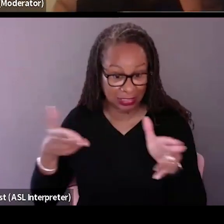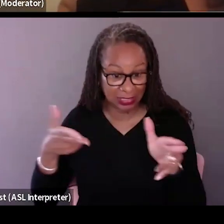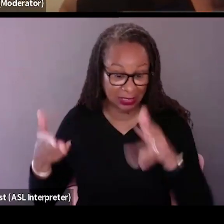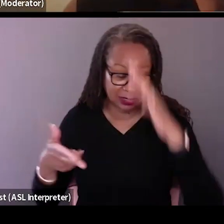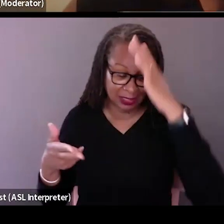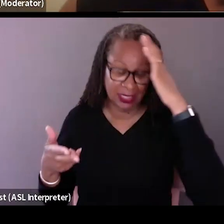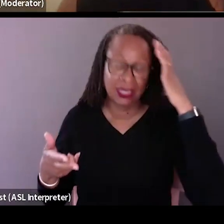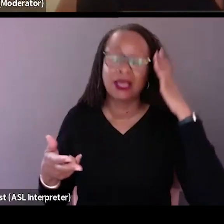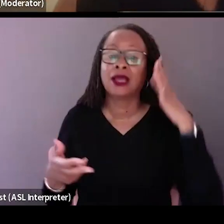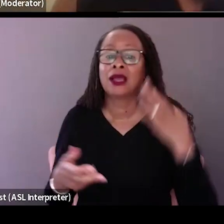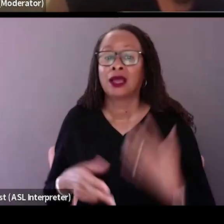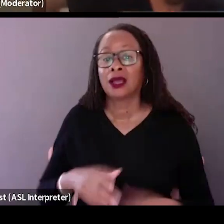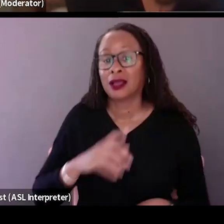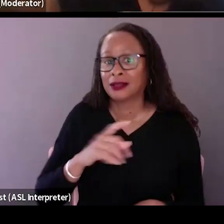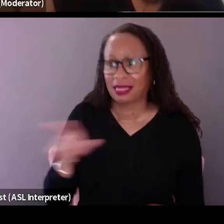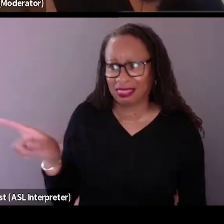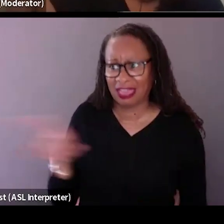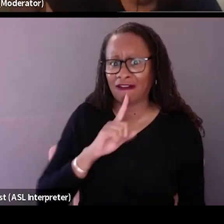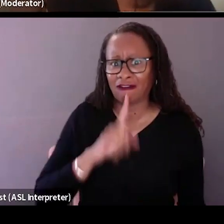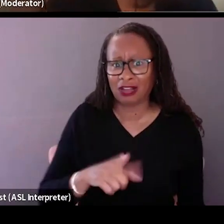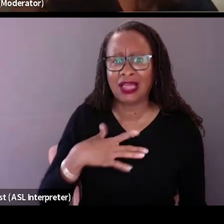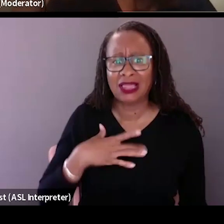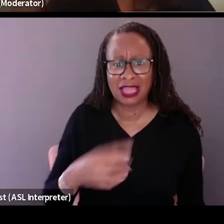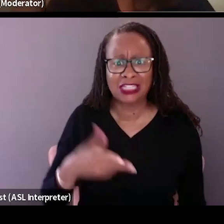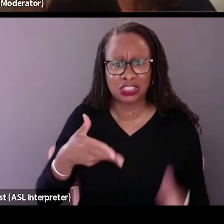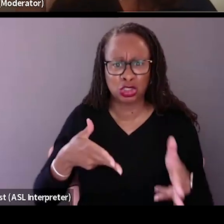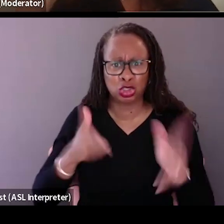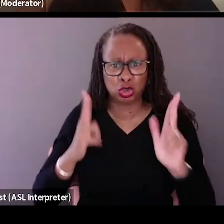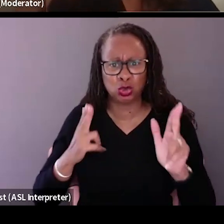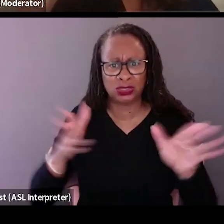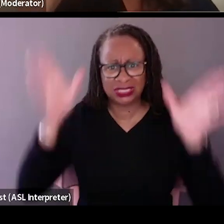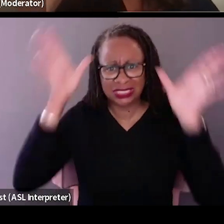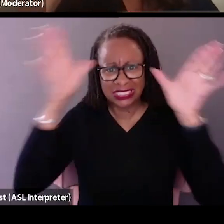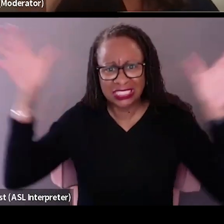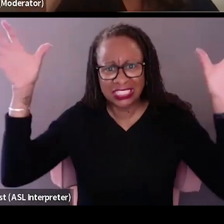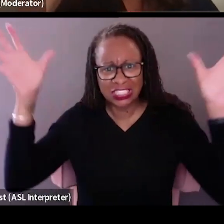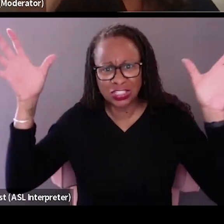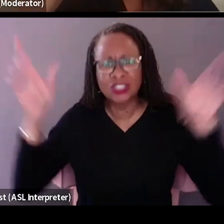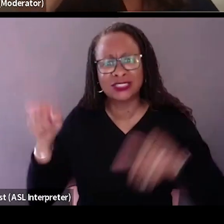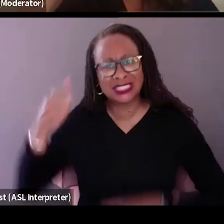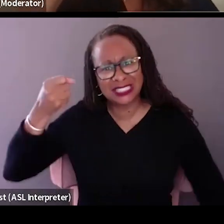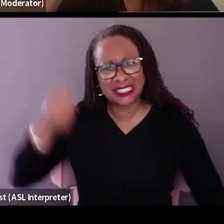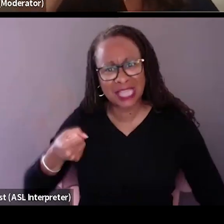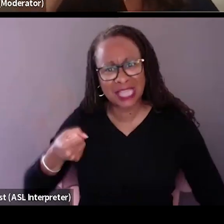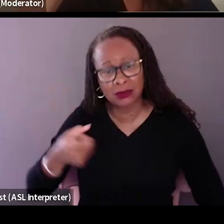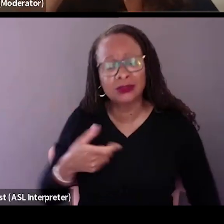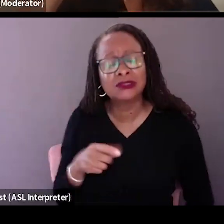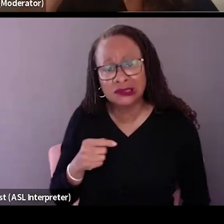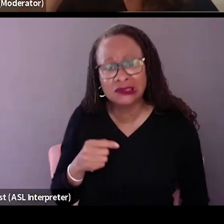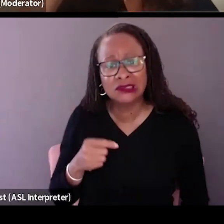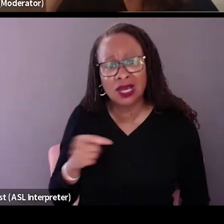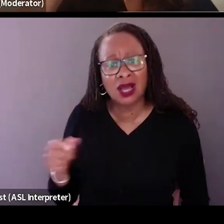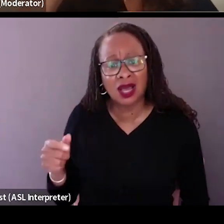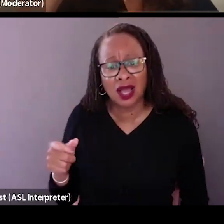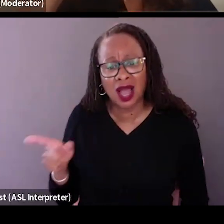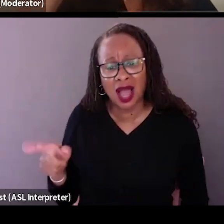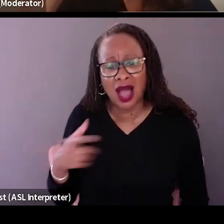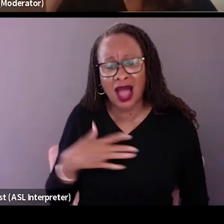I really like to shoot deer in the south and I learned about Tecova cowboy boots,